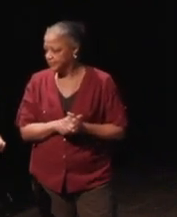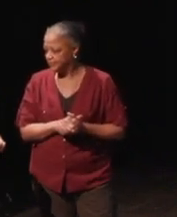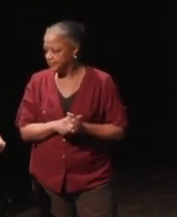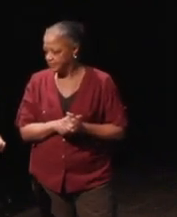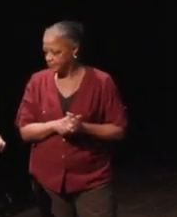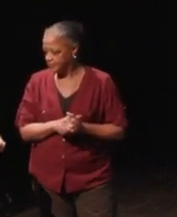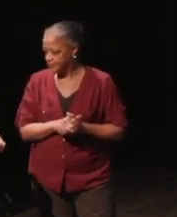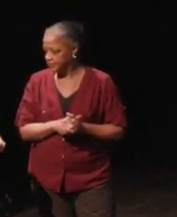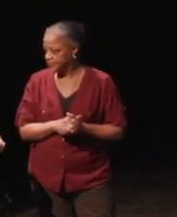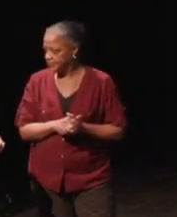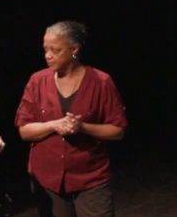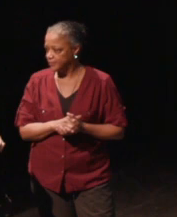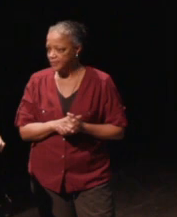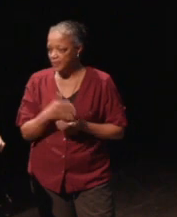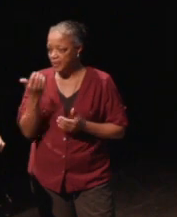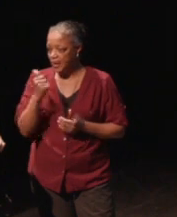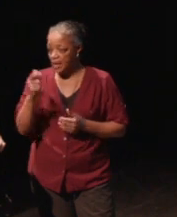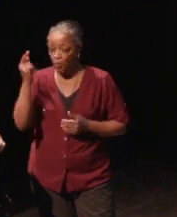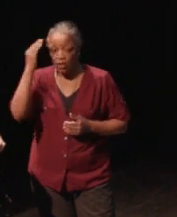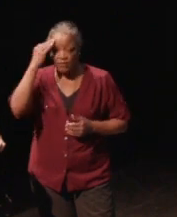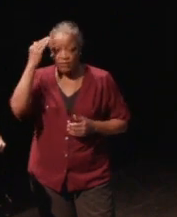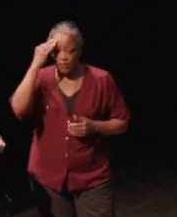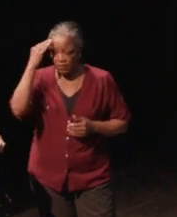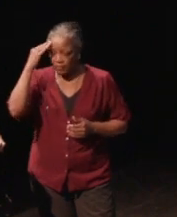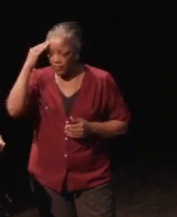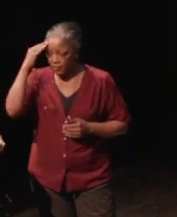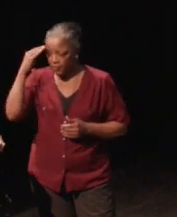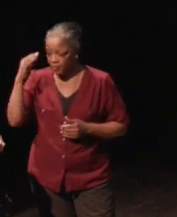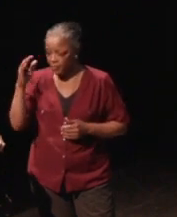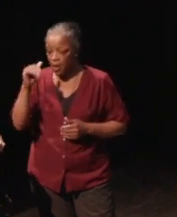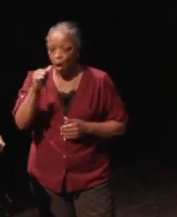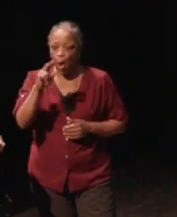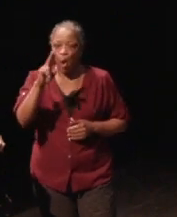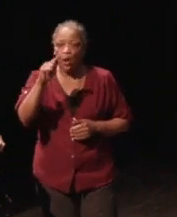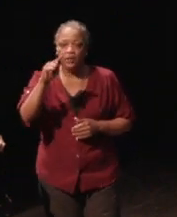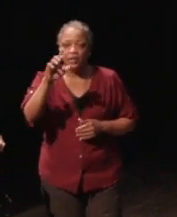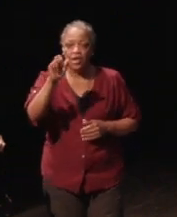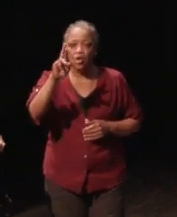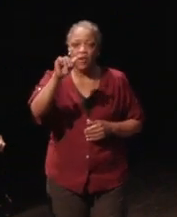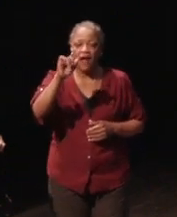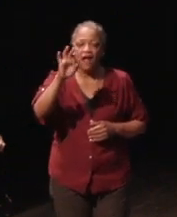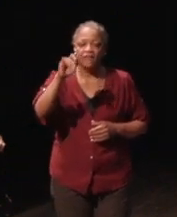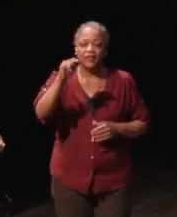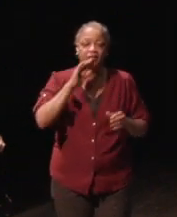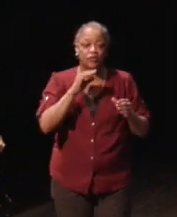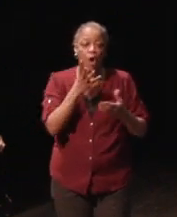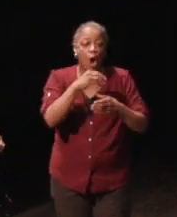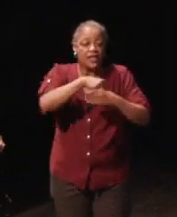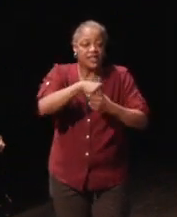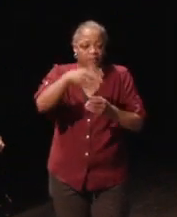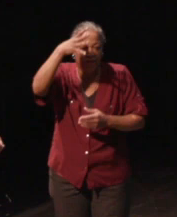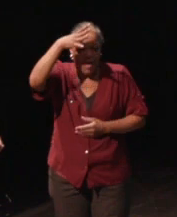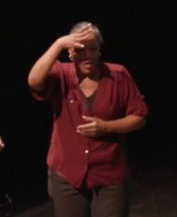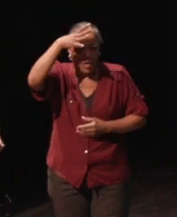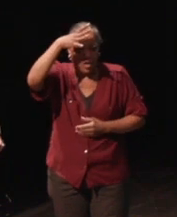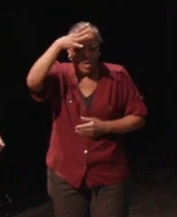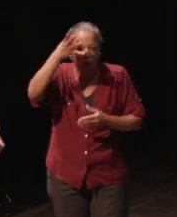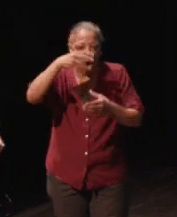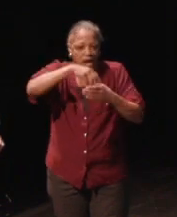Is anyone familiar with Autcraft, with AutismFather? Anyone know? Yes. So, I'm